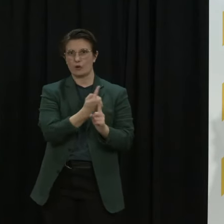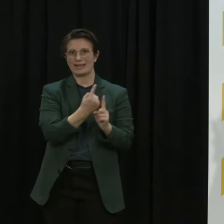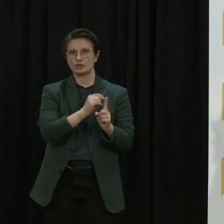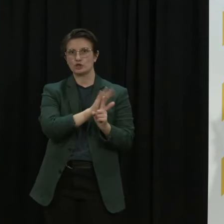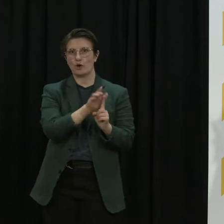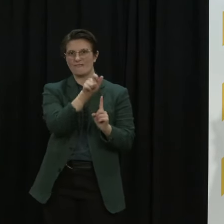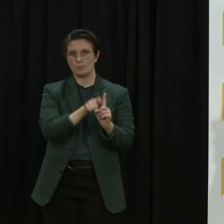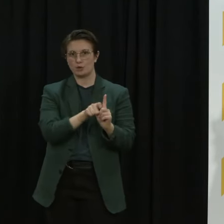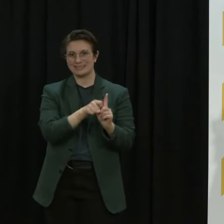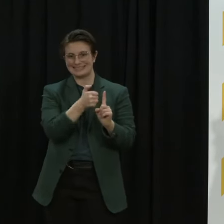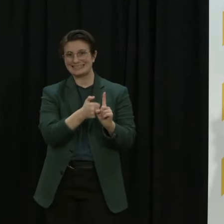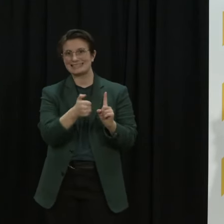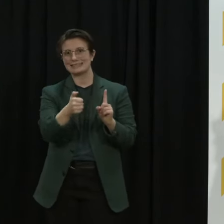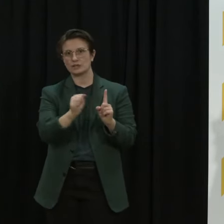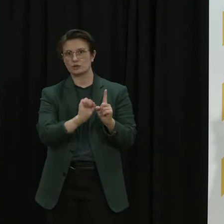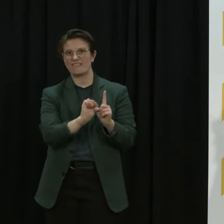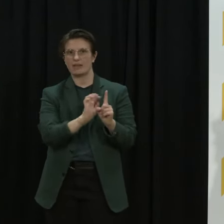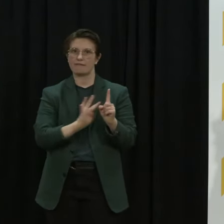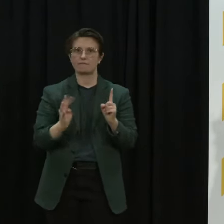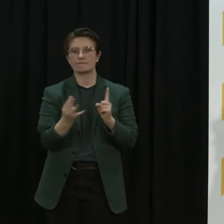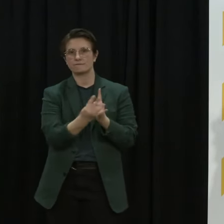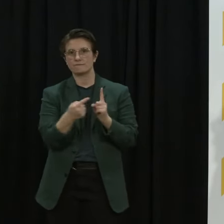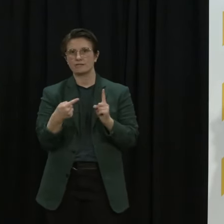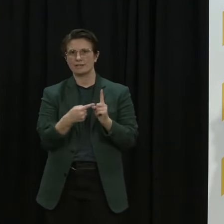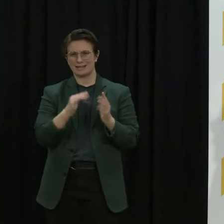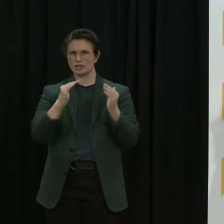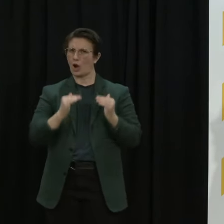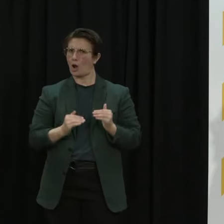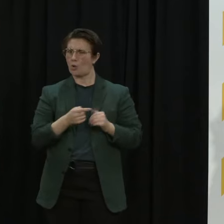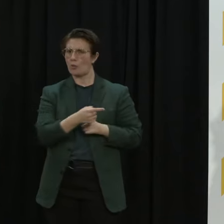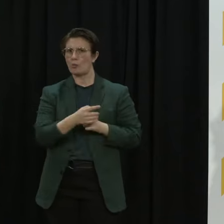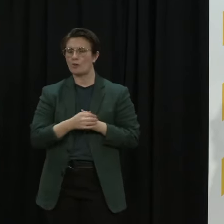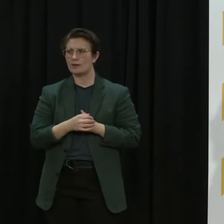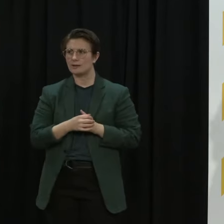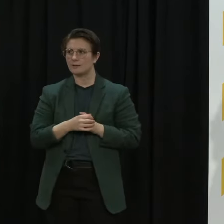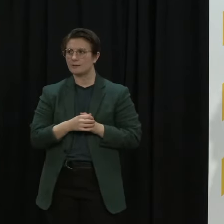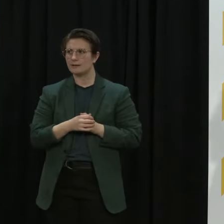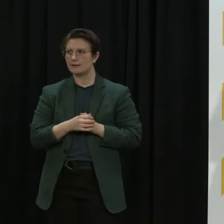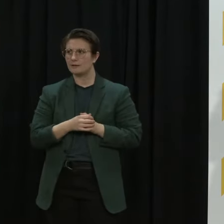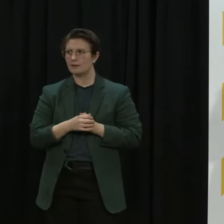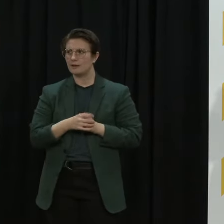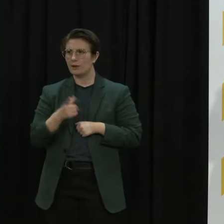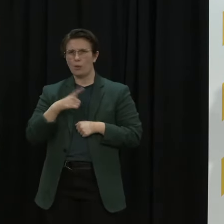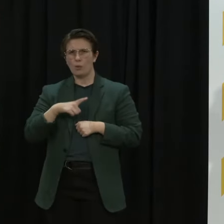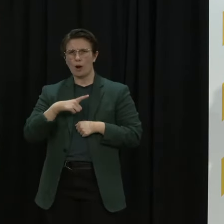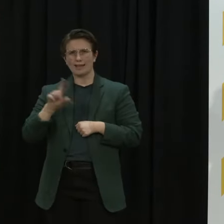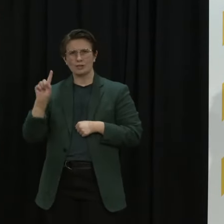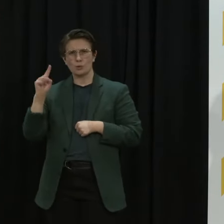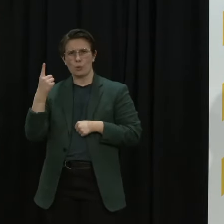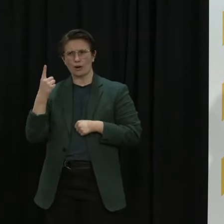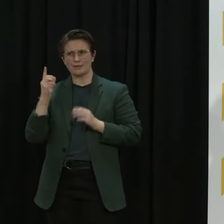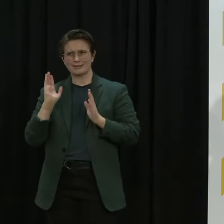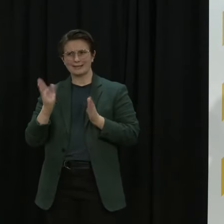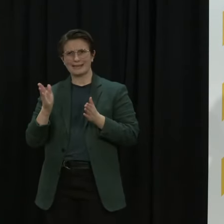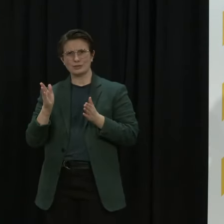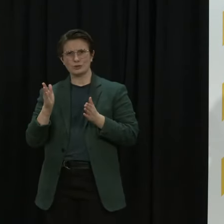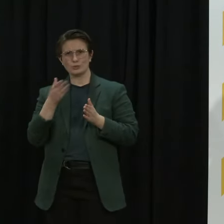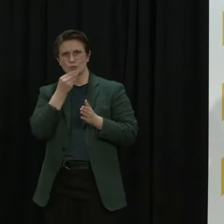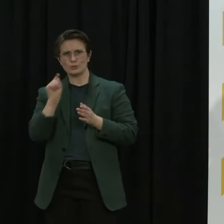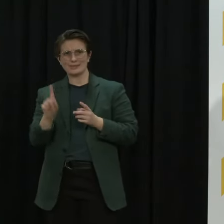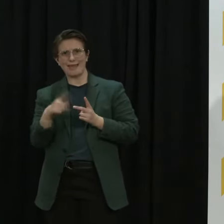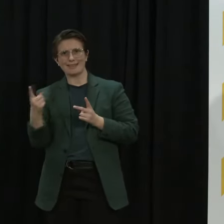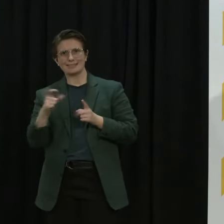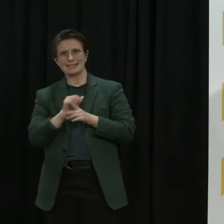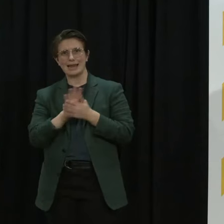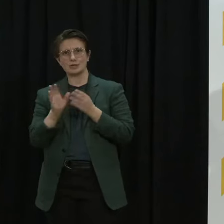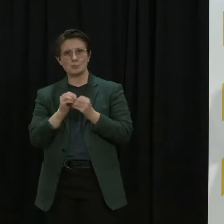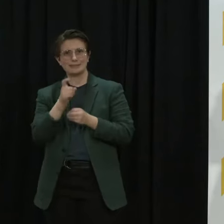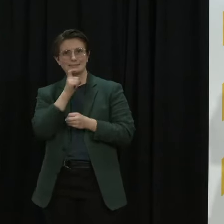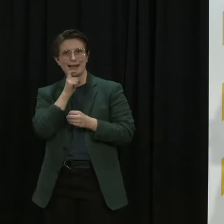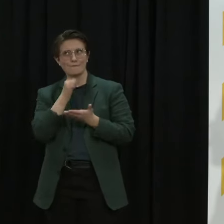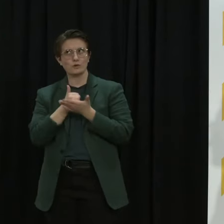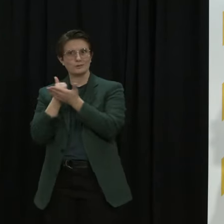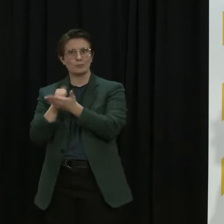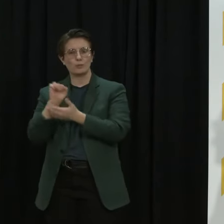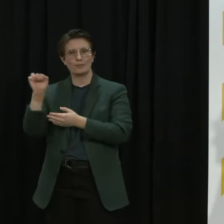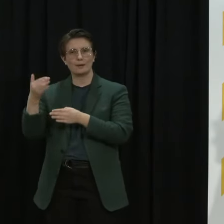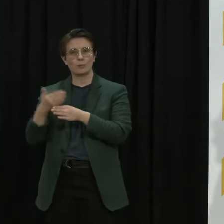it is about six